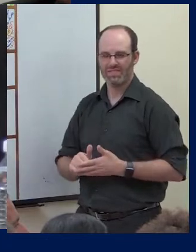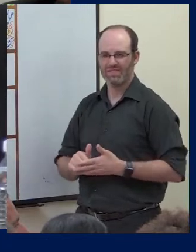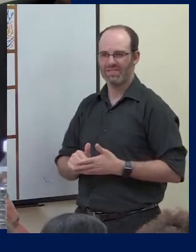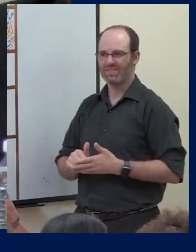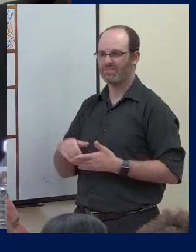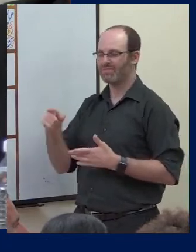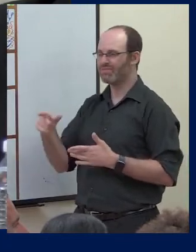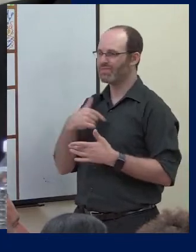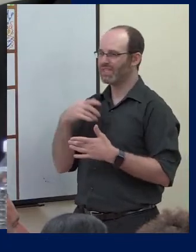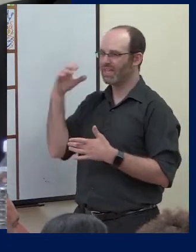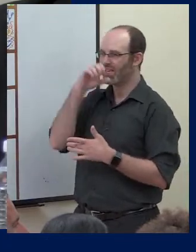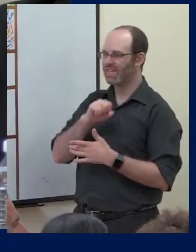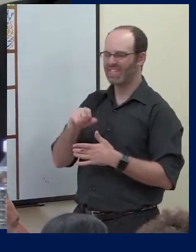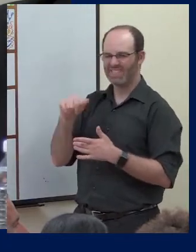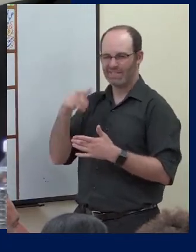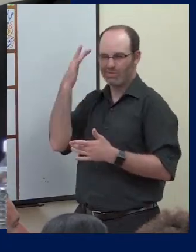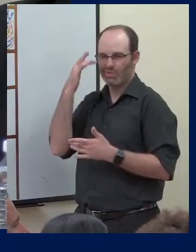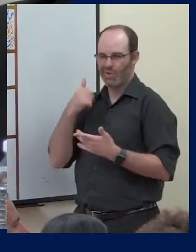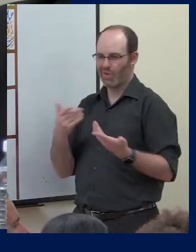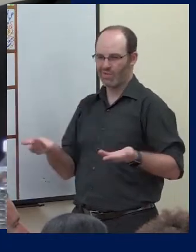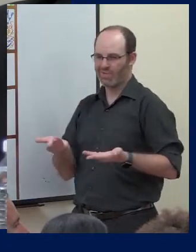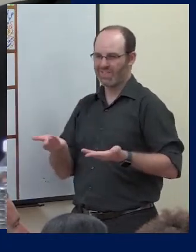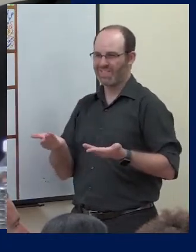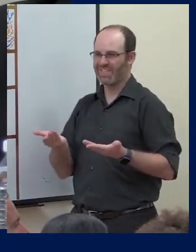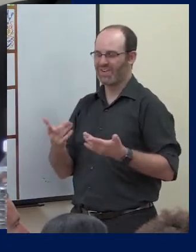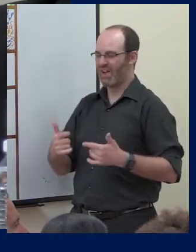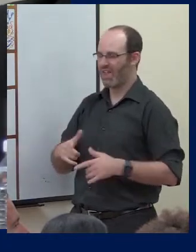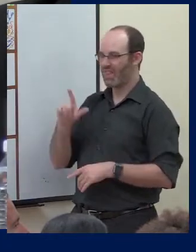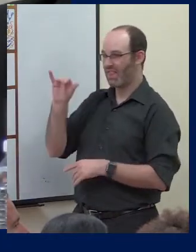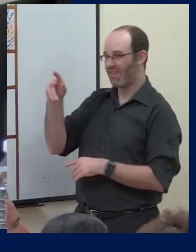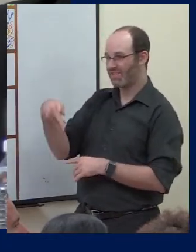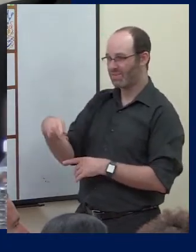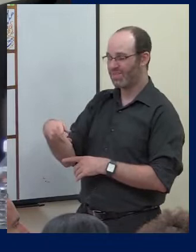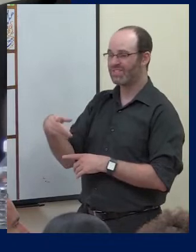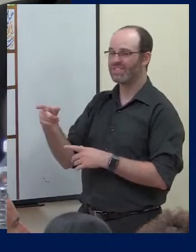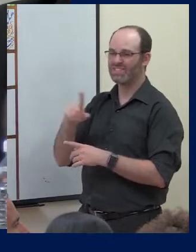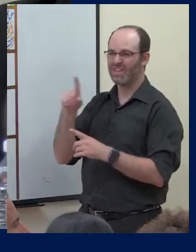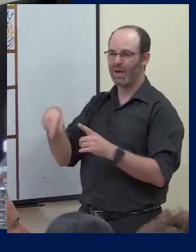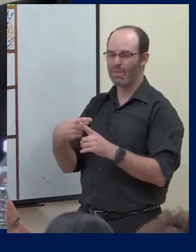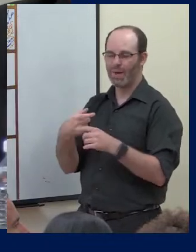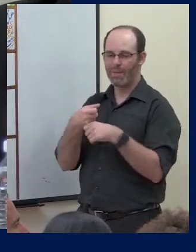I guess this is what this is all about, the program life's pressures is about making participants